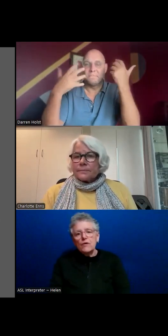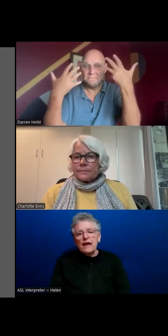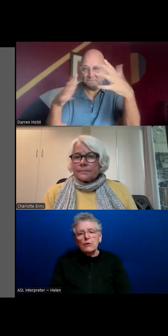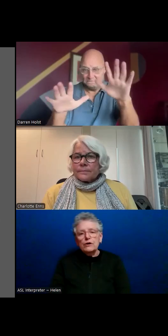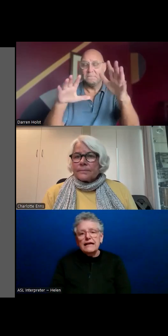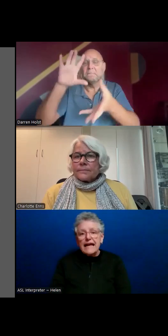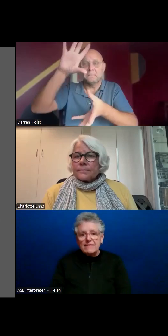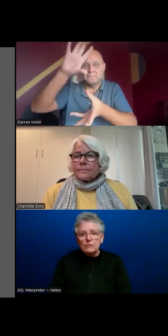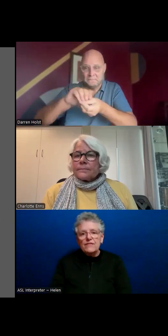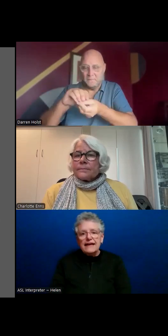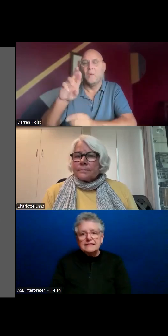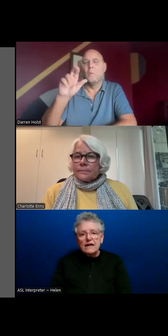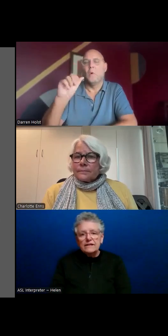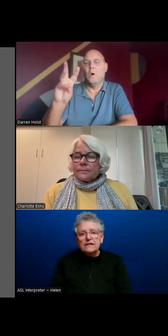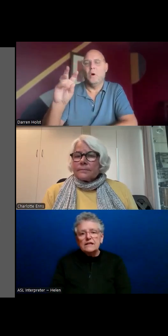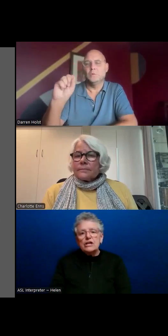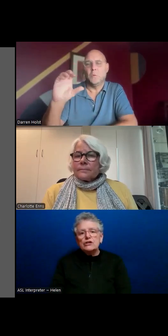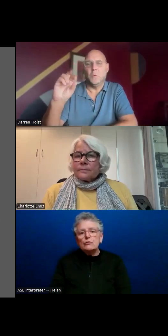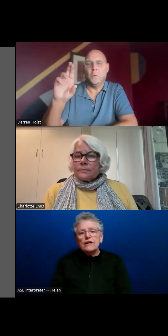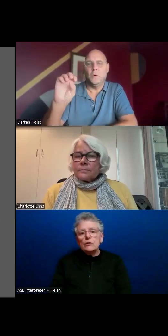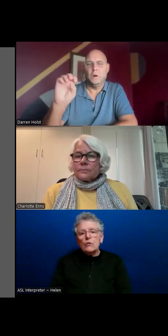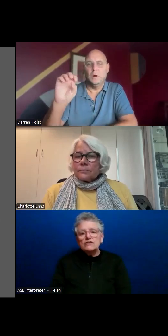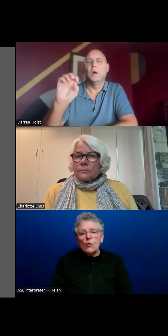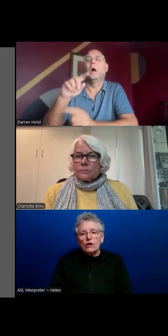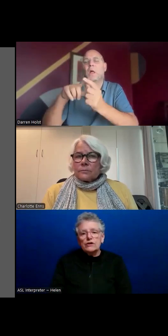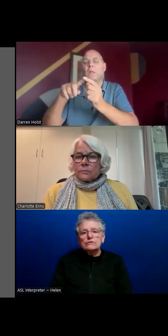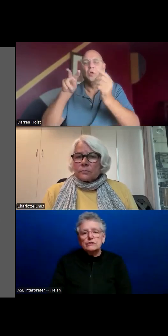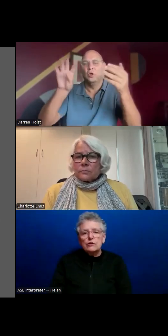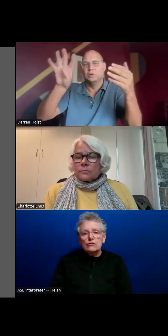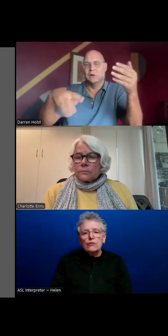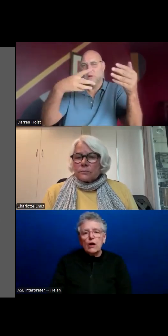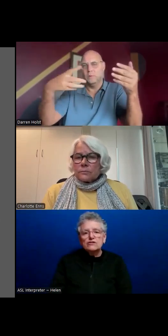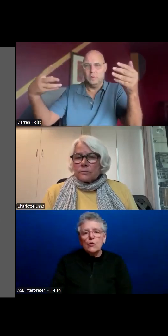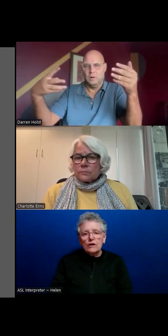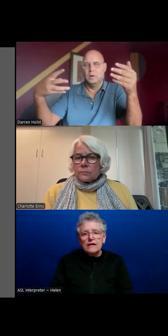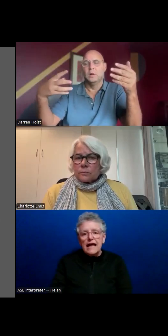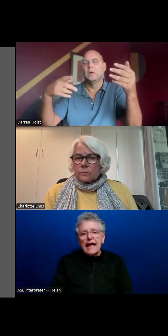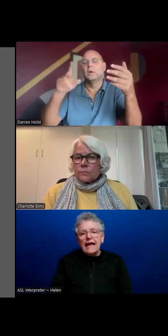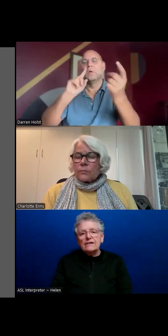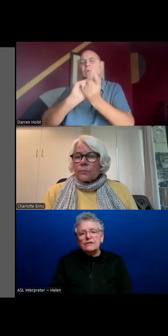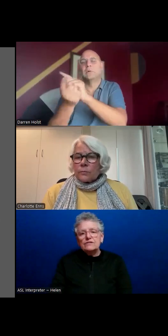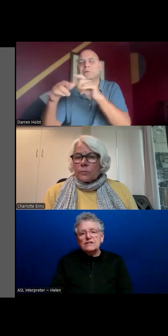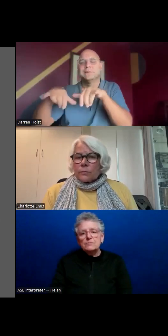So be very careful with that work. And then when that's done, you will get a raw score. You'll total the raw score,